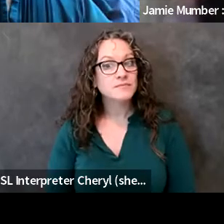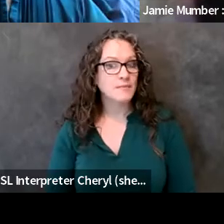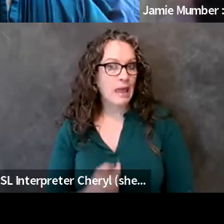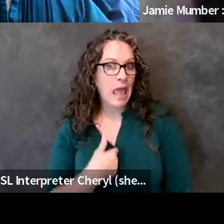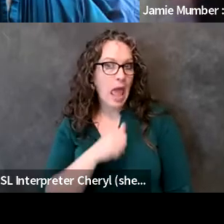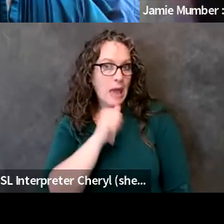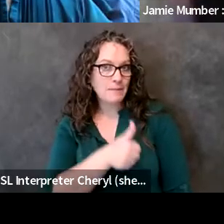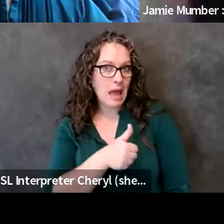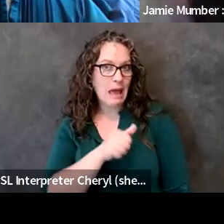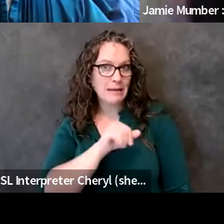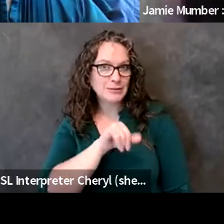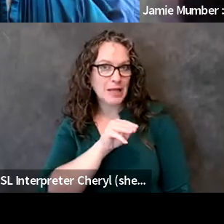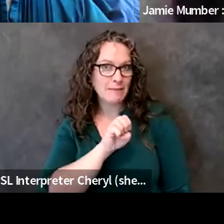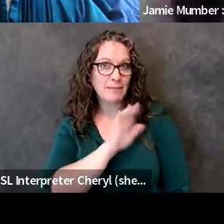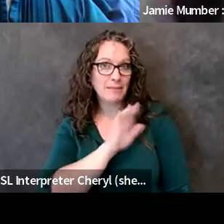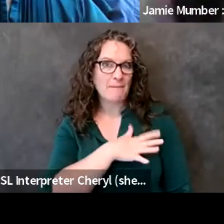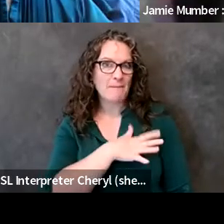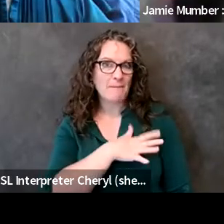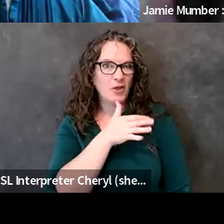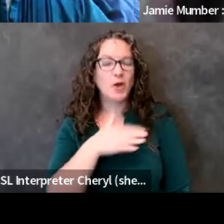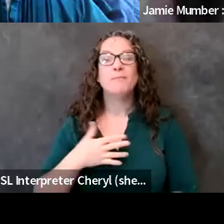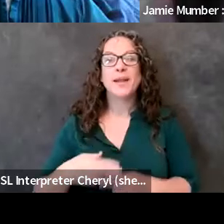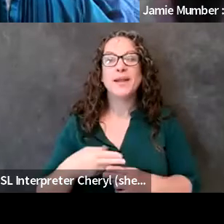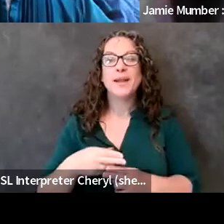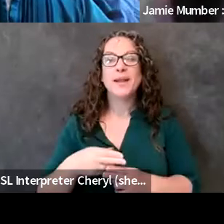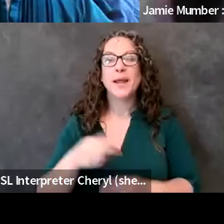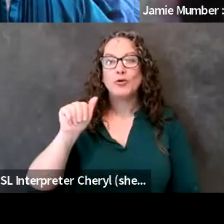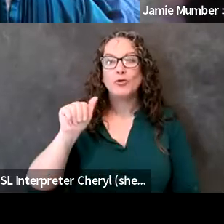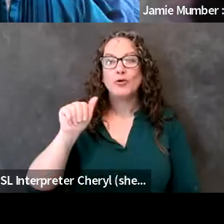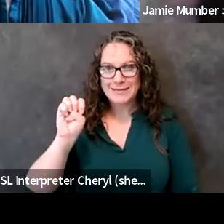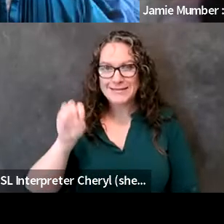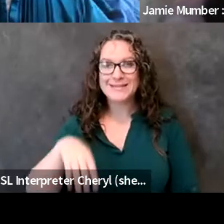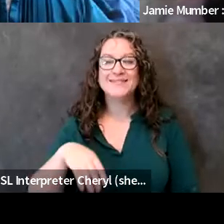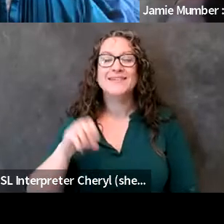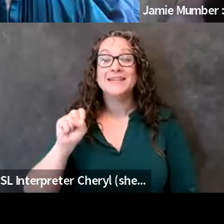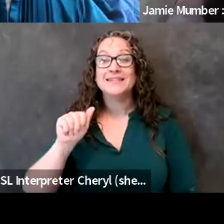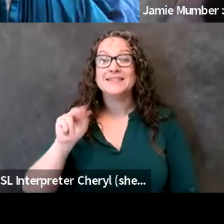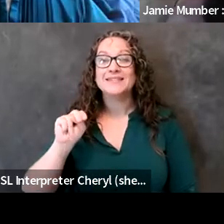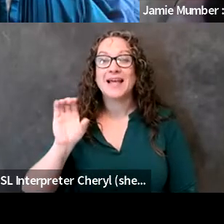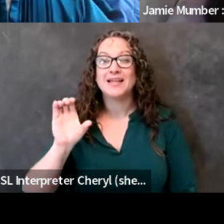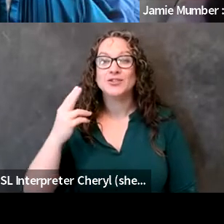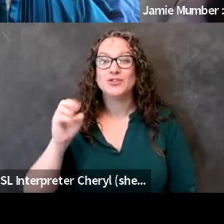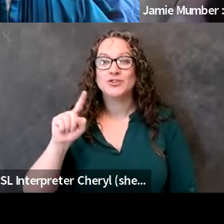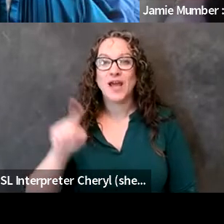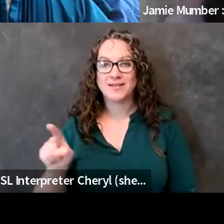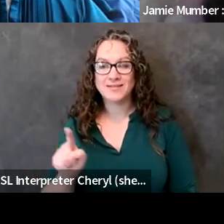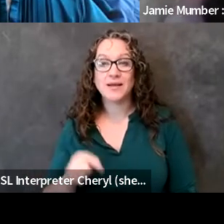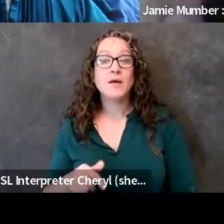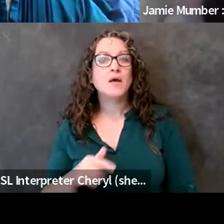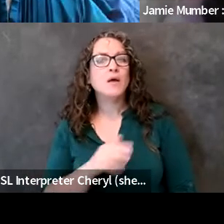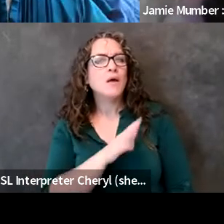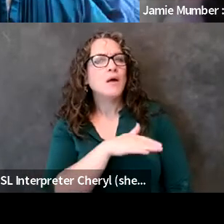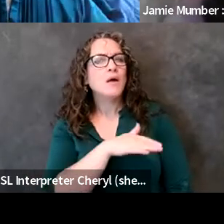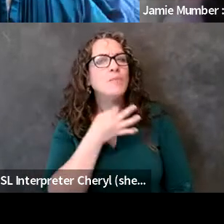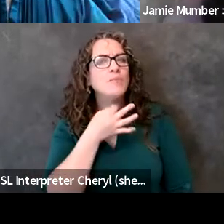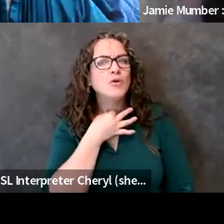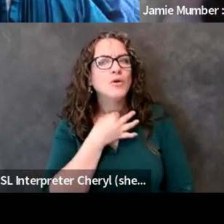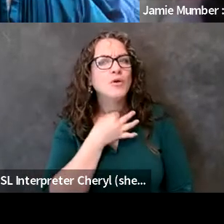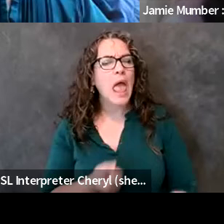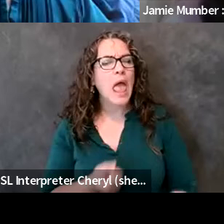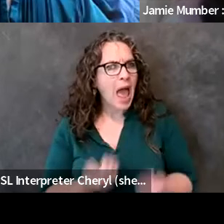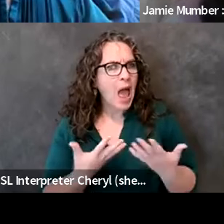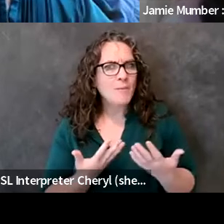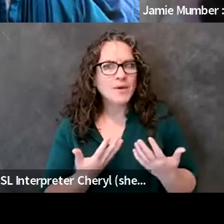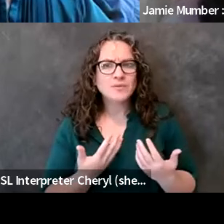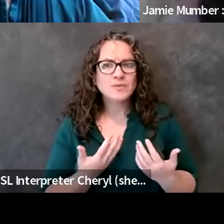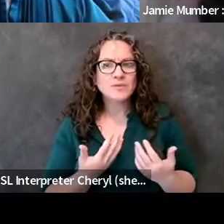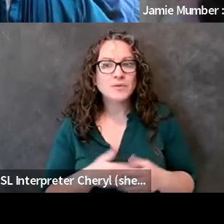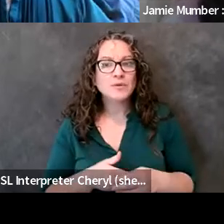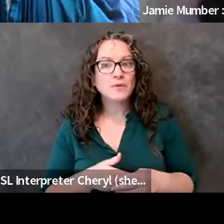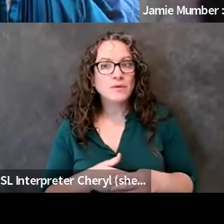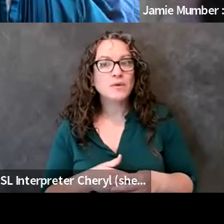sanchez and my question is that how can you have so much empowerment power from the 1990 to here